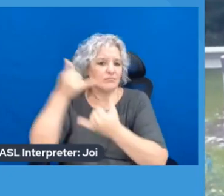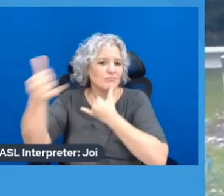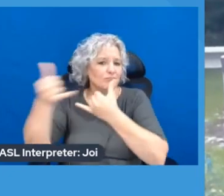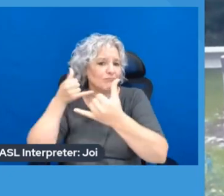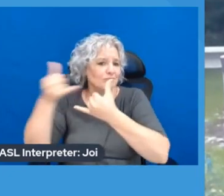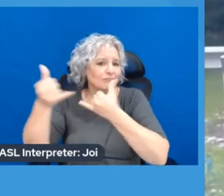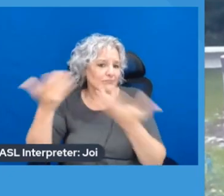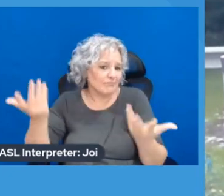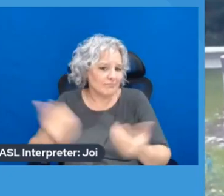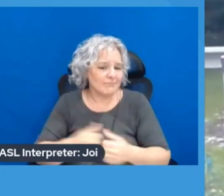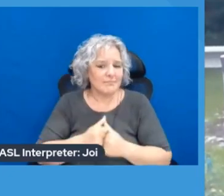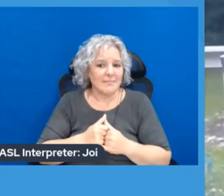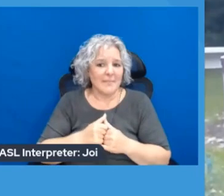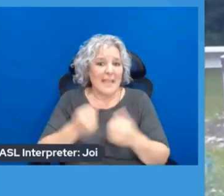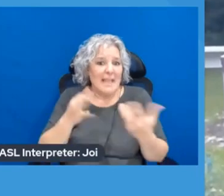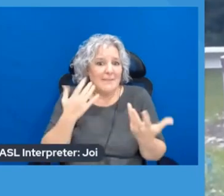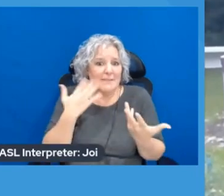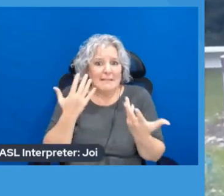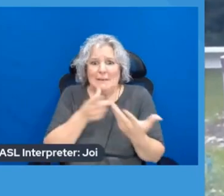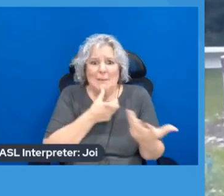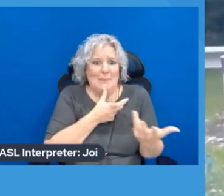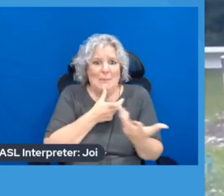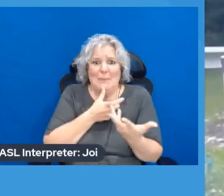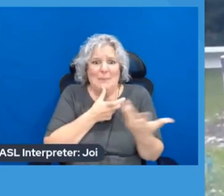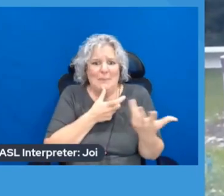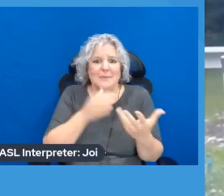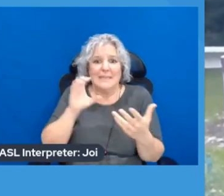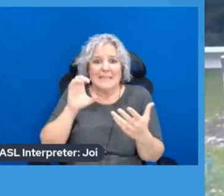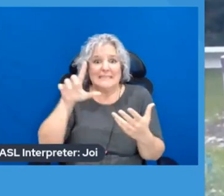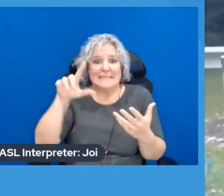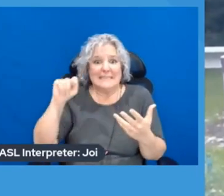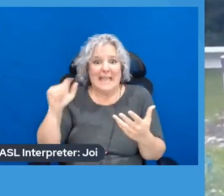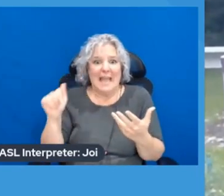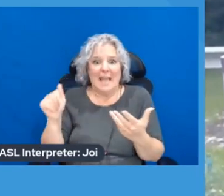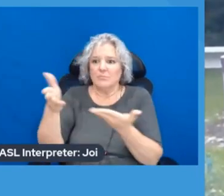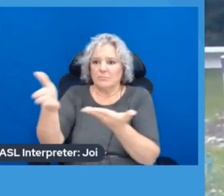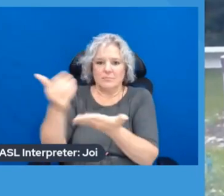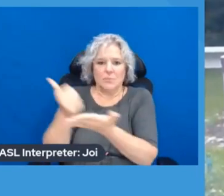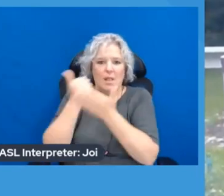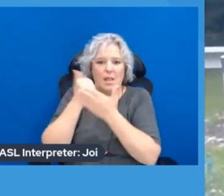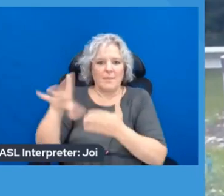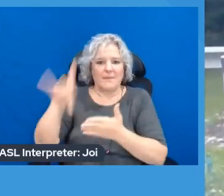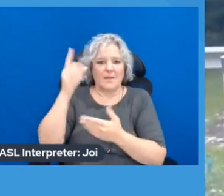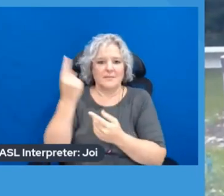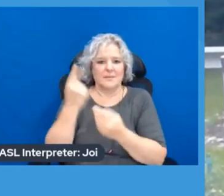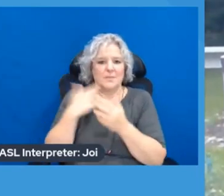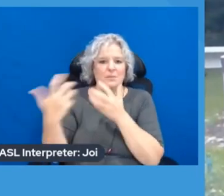And if you didn't know who to call, you'd call ECTA and they refer you to one of your job like peers and...